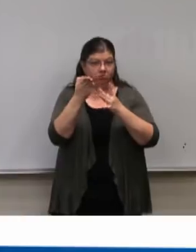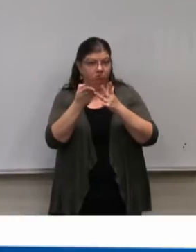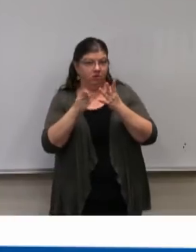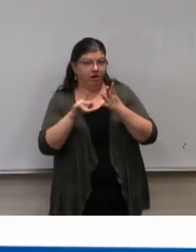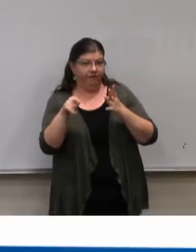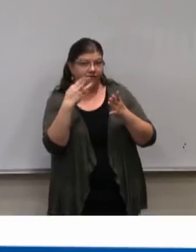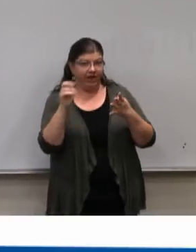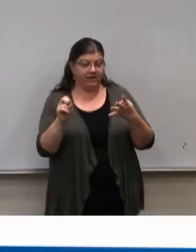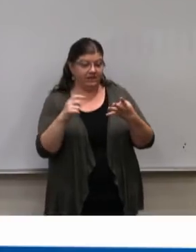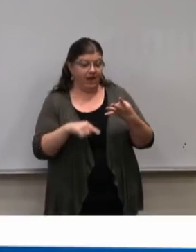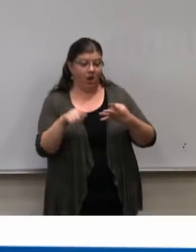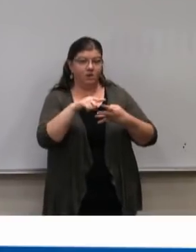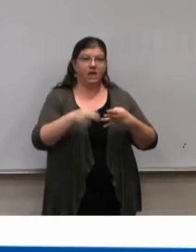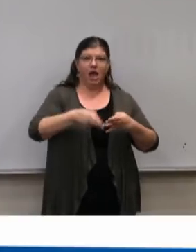We're at the highest level of restrictions ?